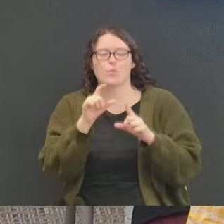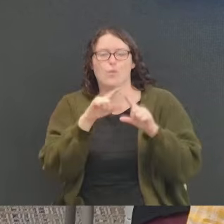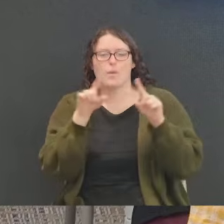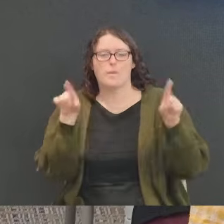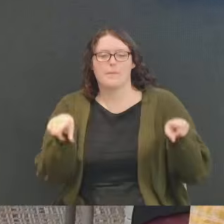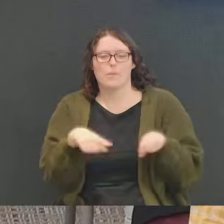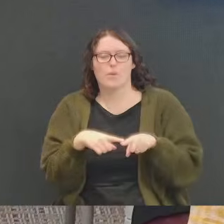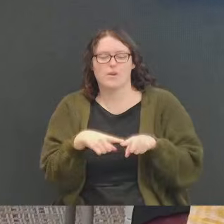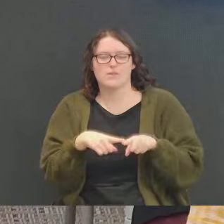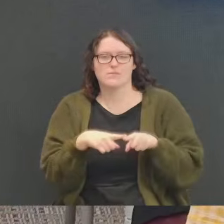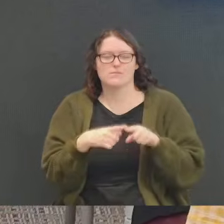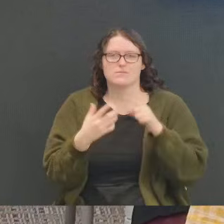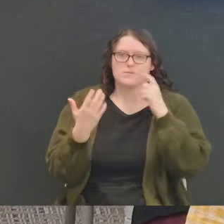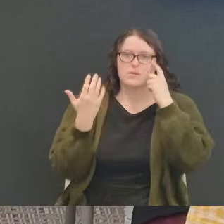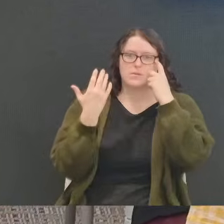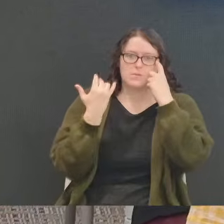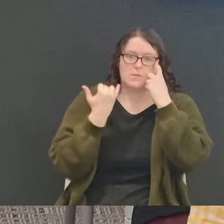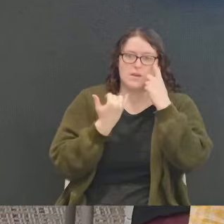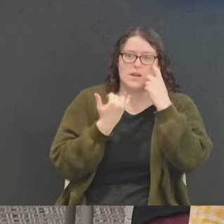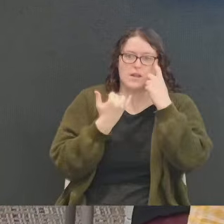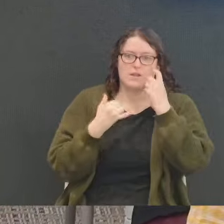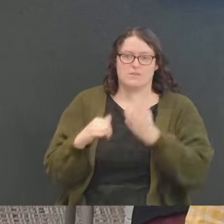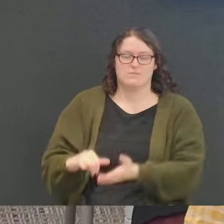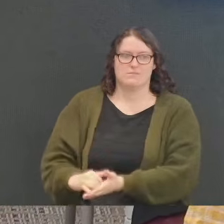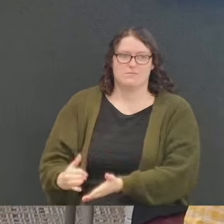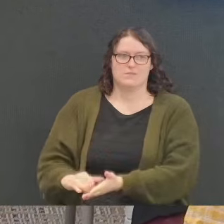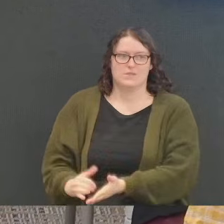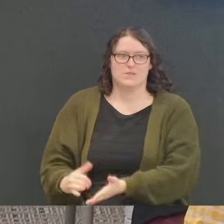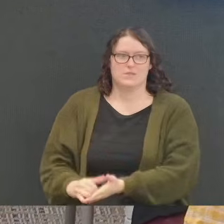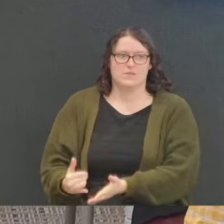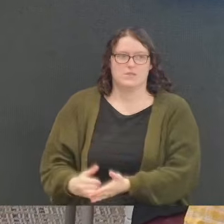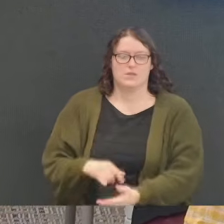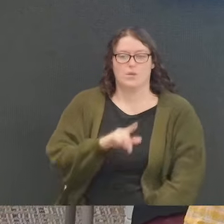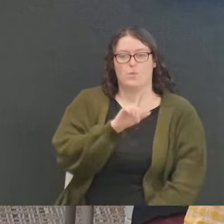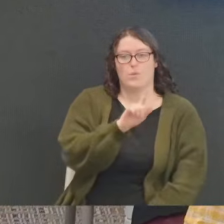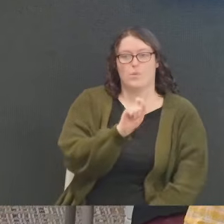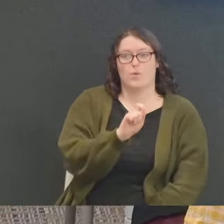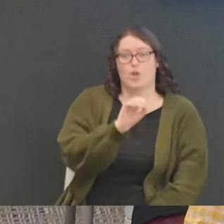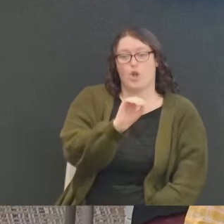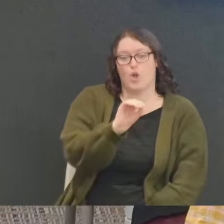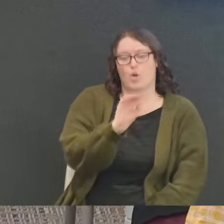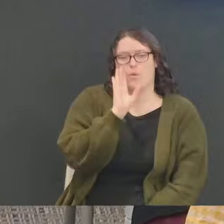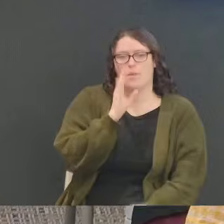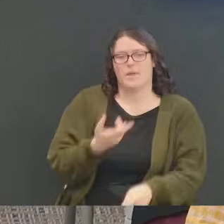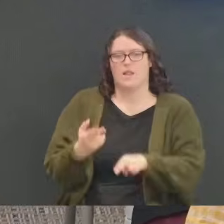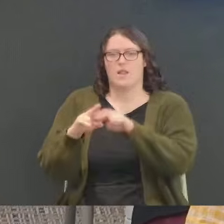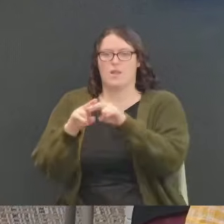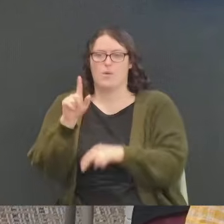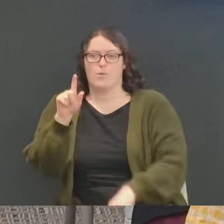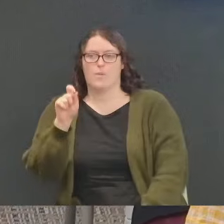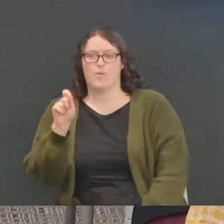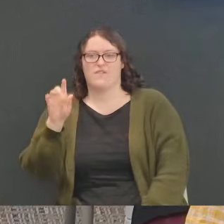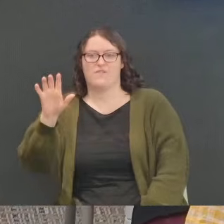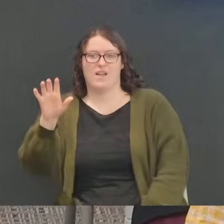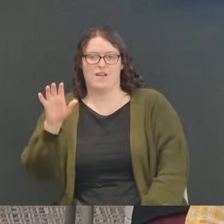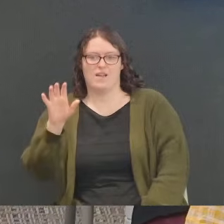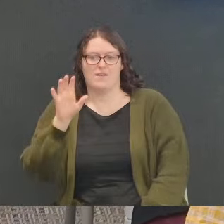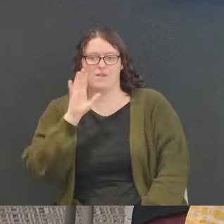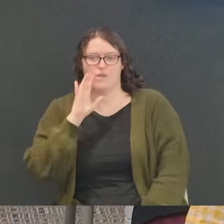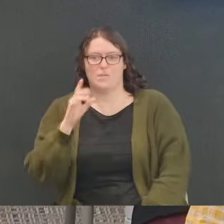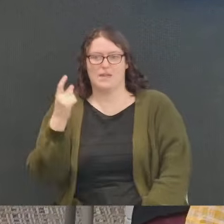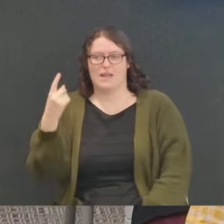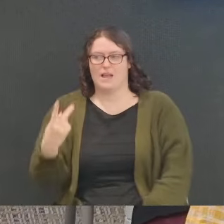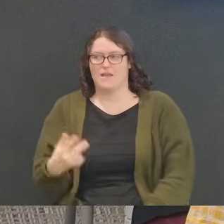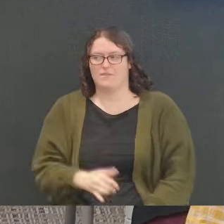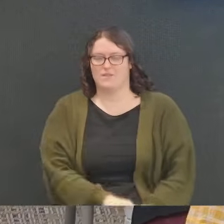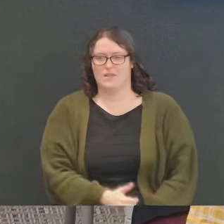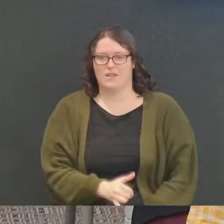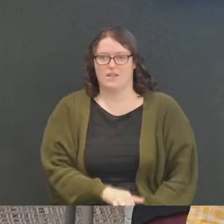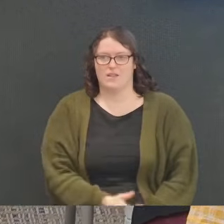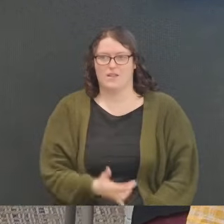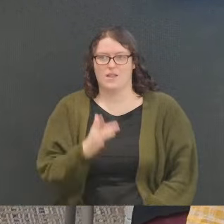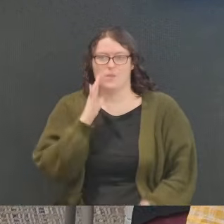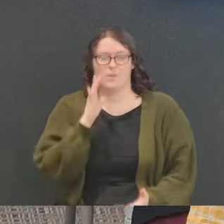from if you say 1.0 it'll go to 1.5. It'll be half again larger than what we currently have at